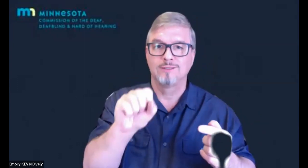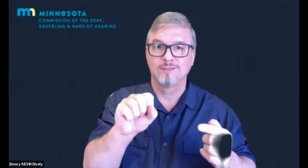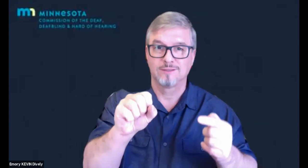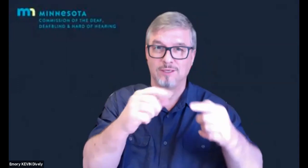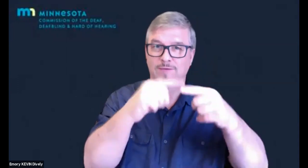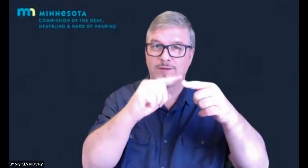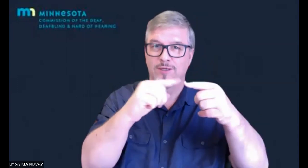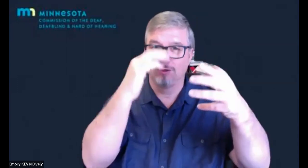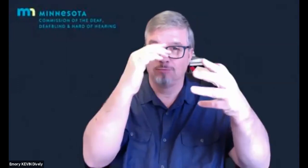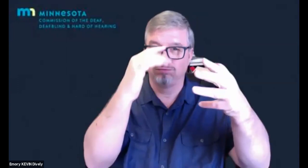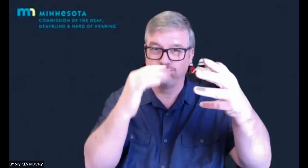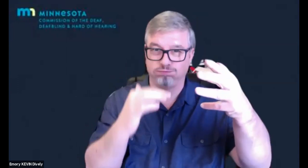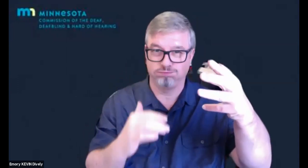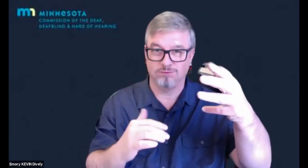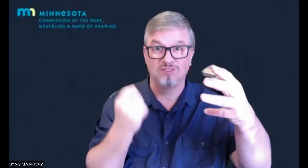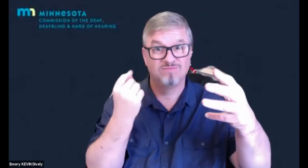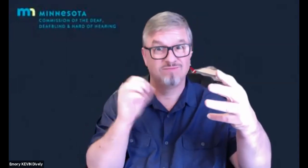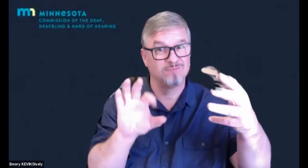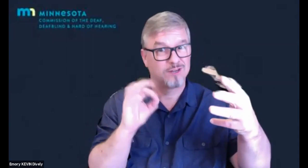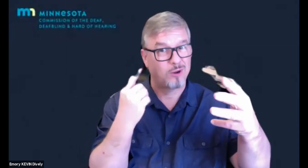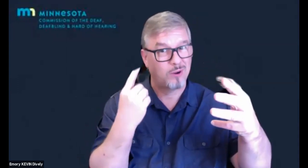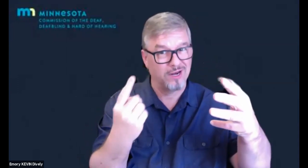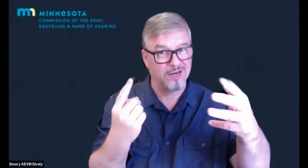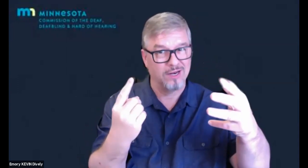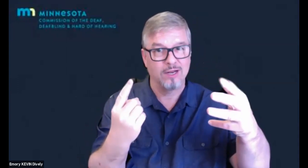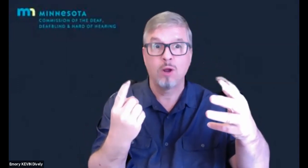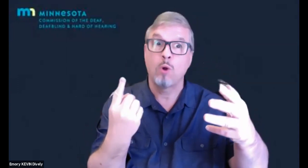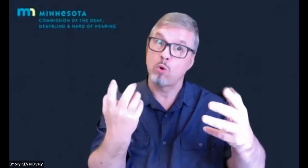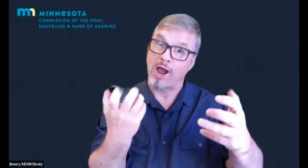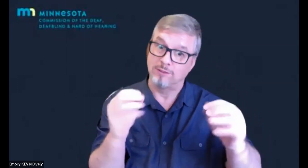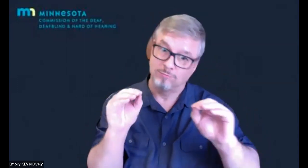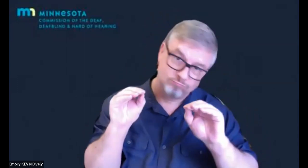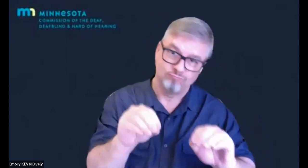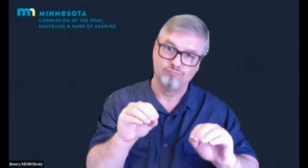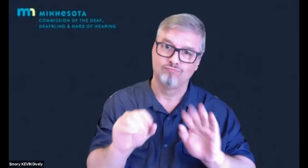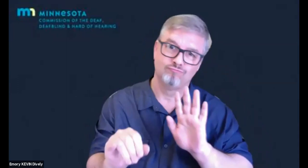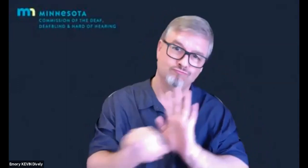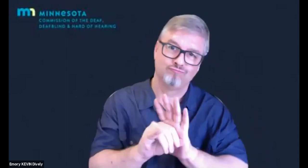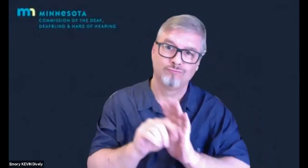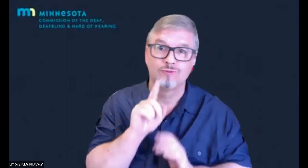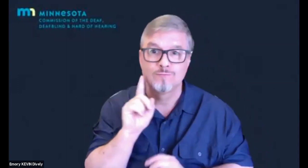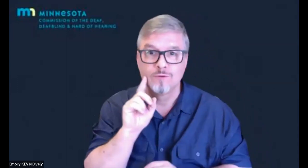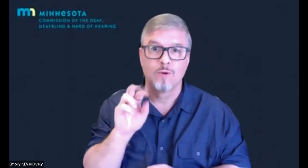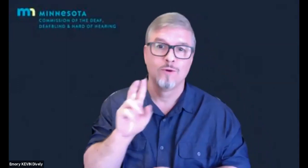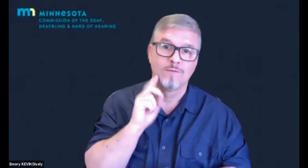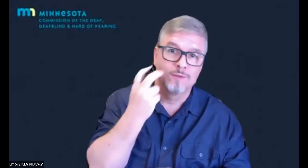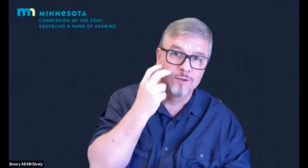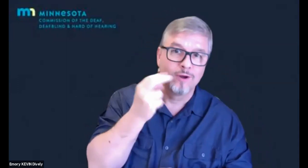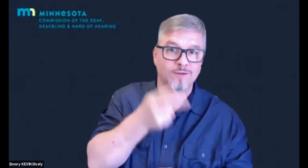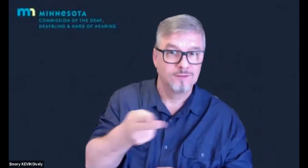words, Deaf/DeafBlind and hard of hearing and they're not on there. So you notice there's